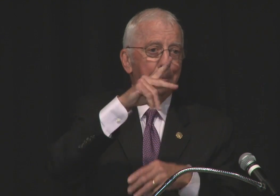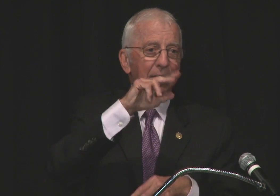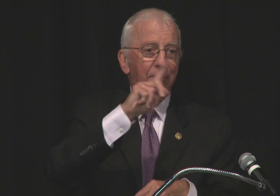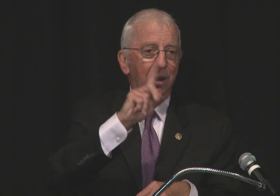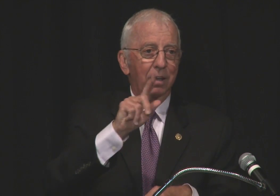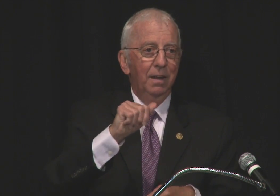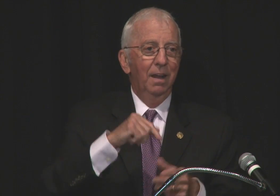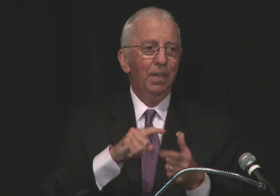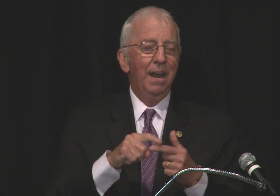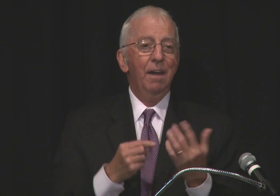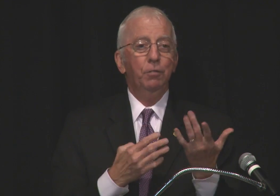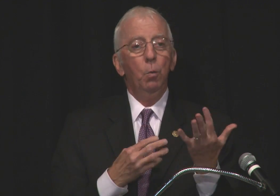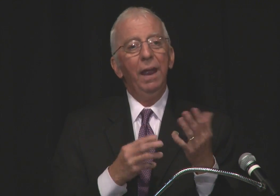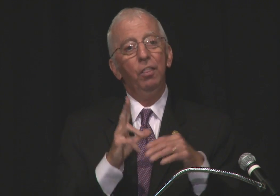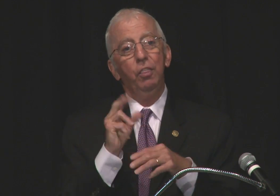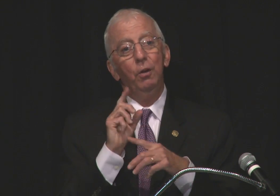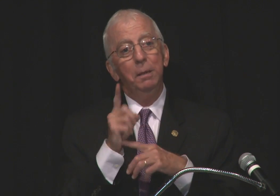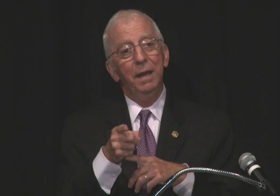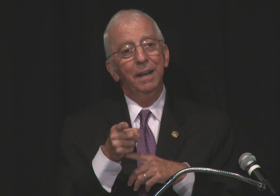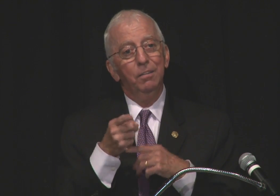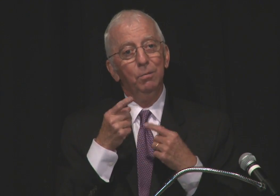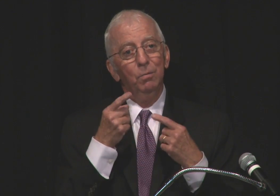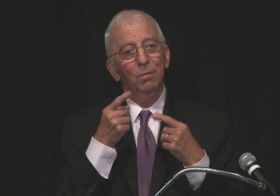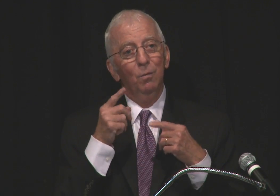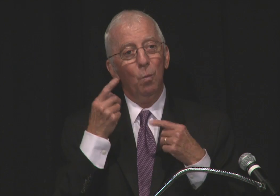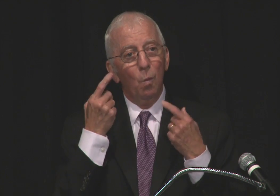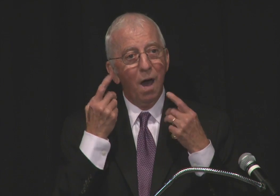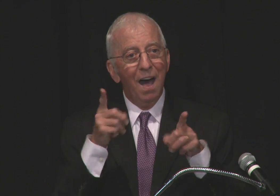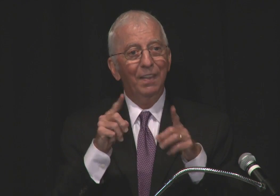a pizza, then have to wait 30 minutes while they